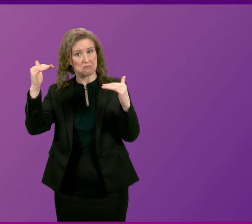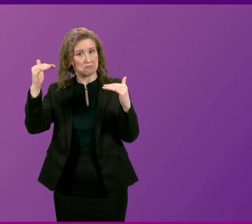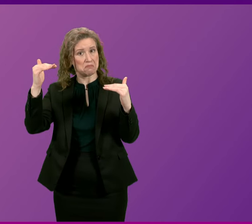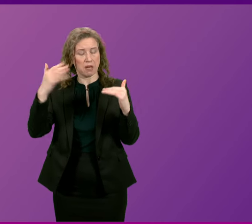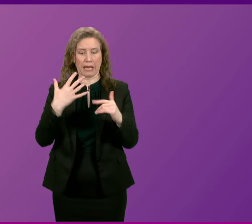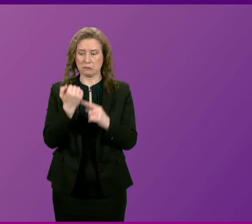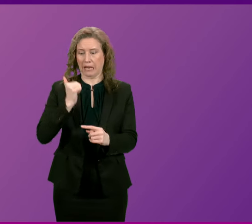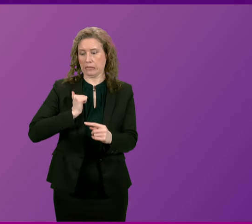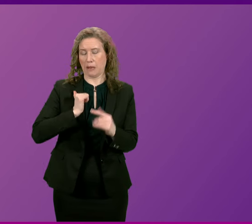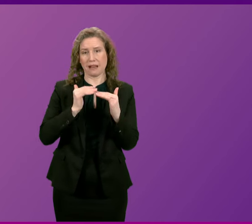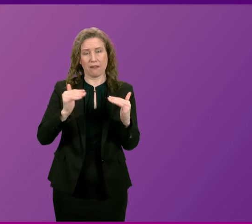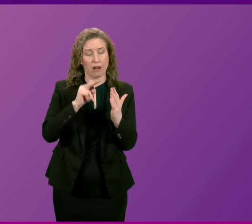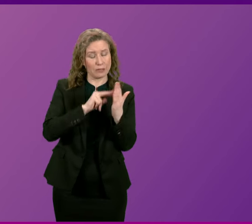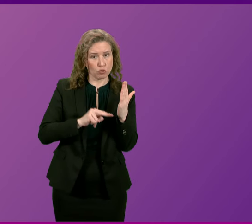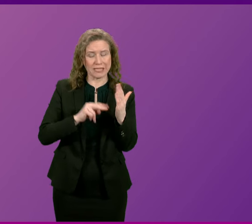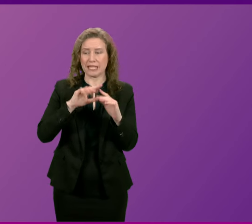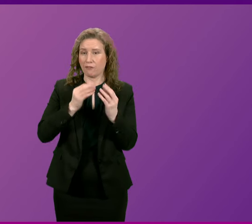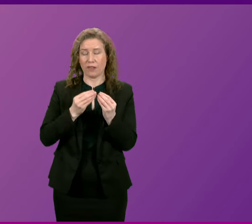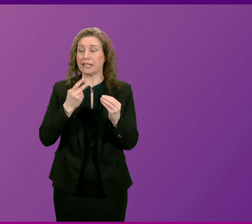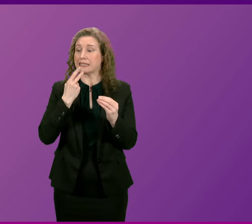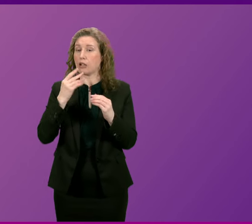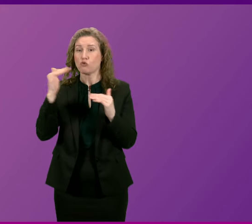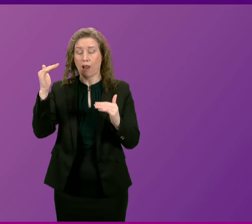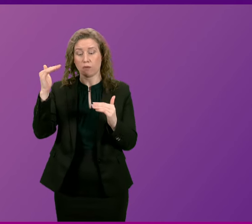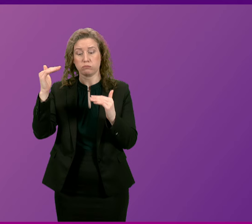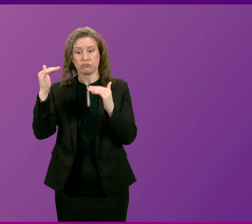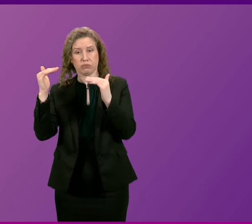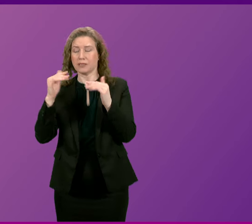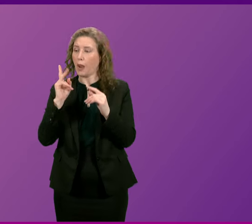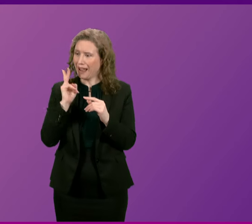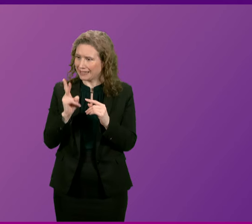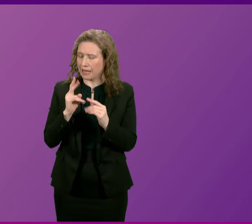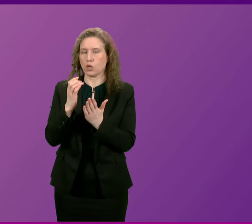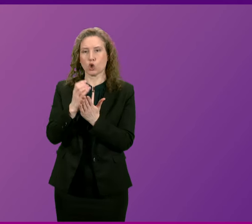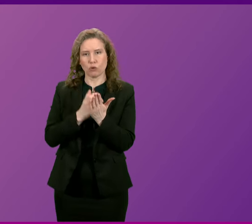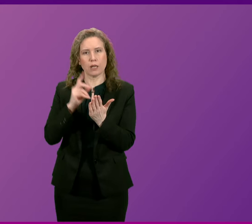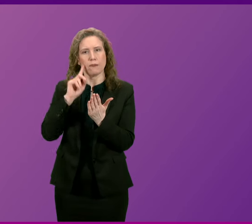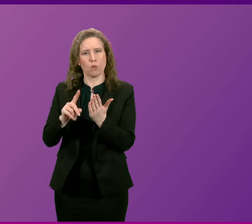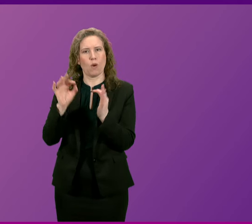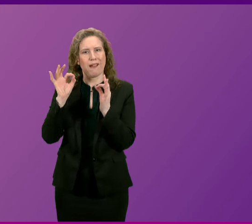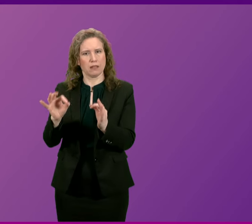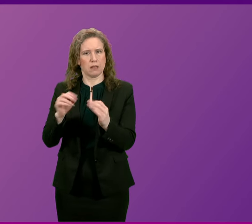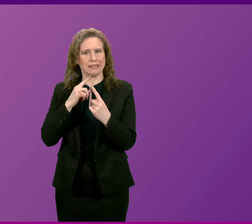and there were reductions at secondary level. Again, that is from the achievement of curriculum for excellence levels data from 12 December.